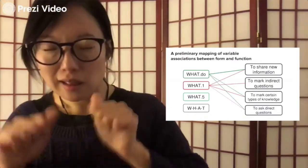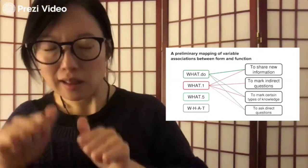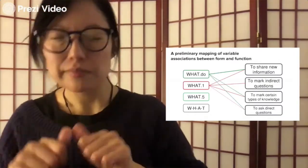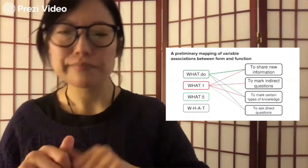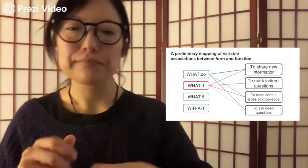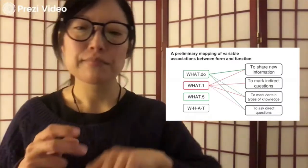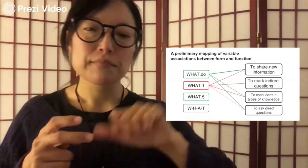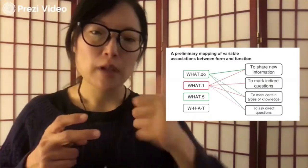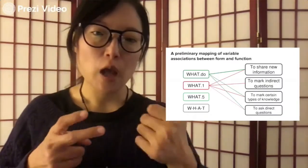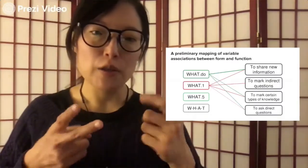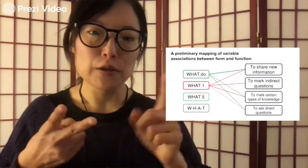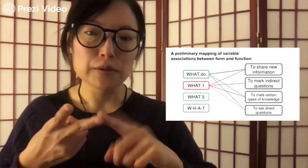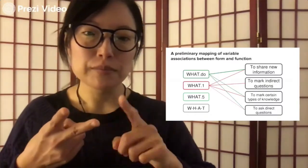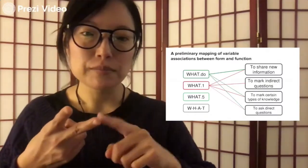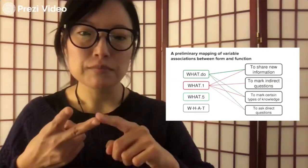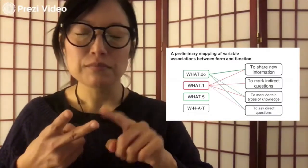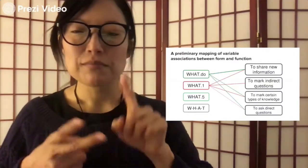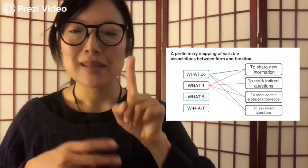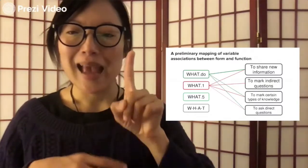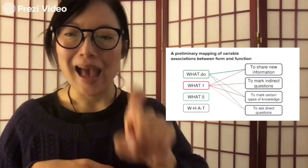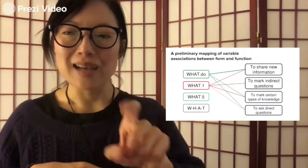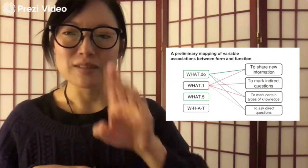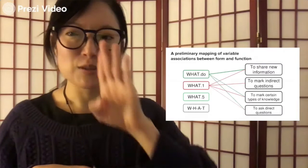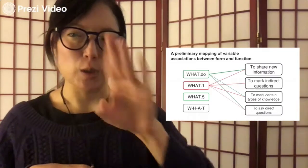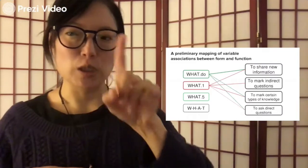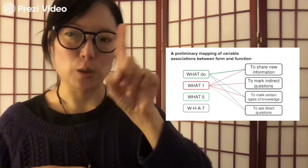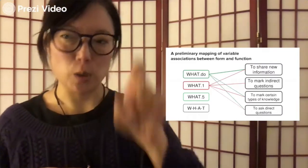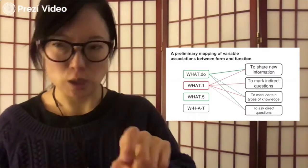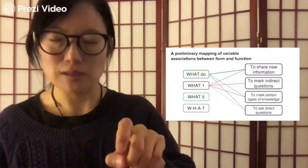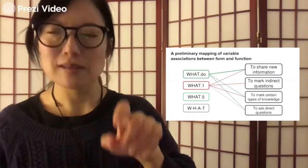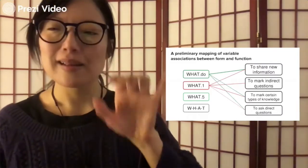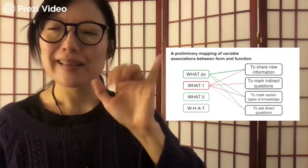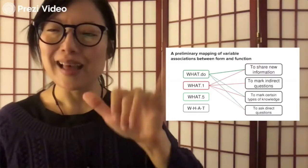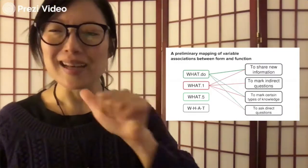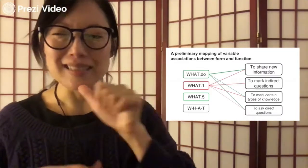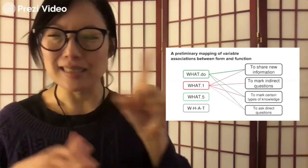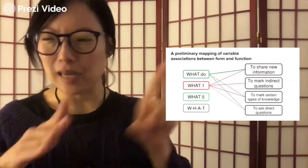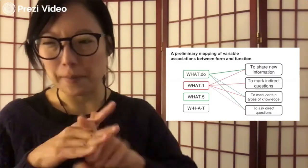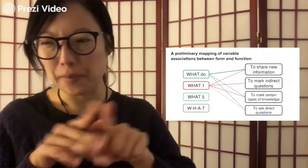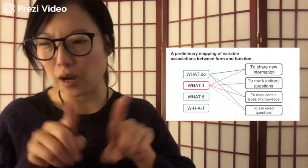does not occur as much probably because the type of data that we collected --